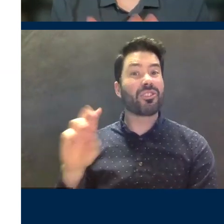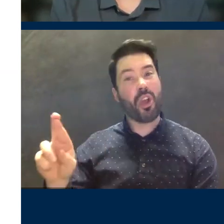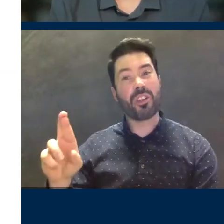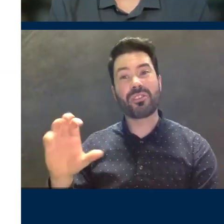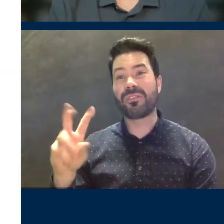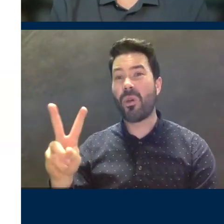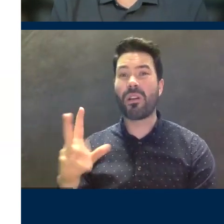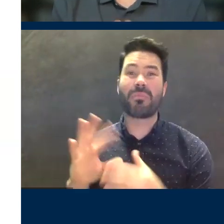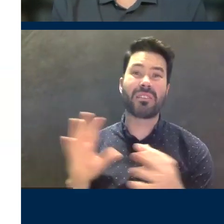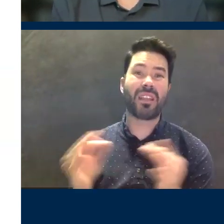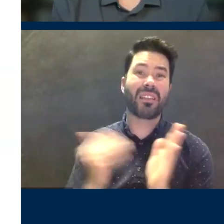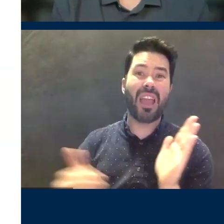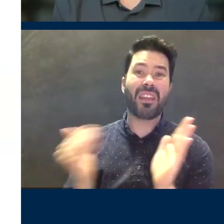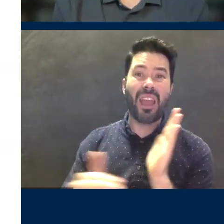ask them, Is this working out?